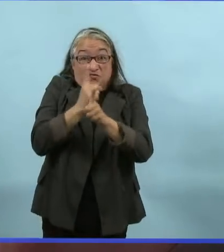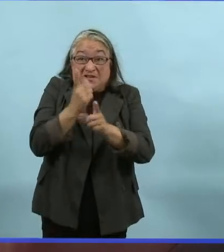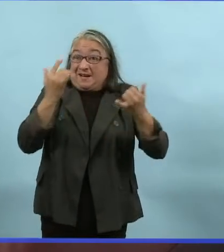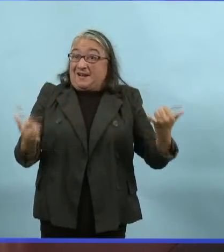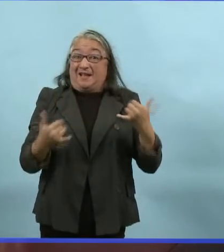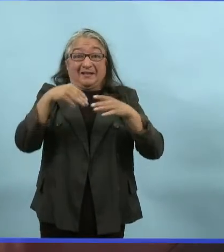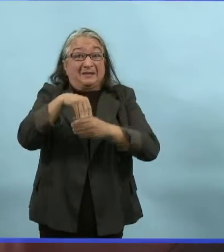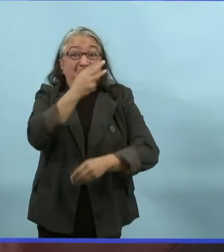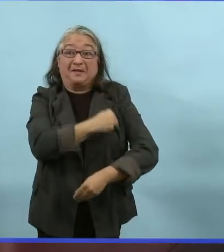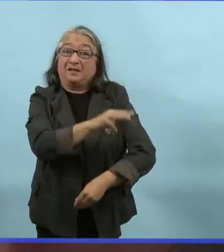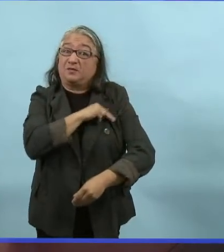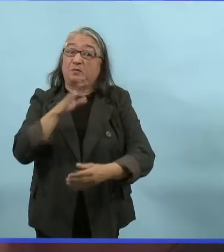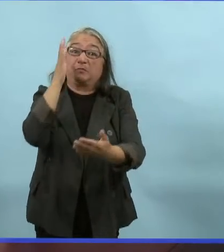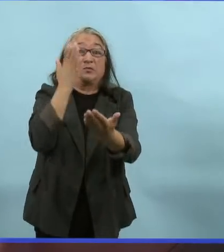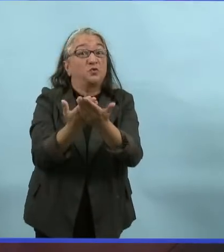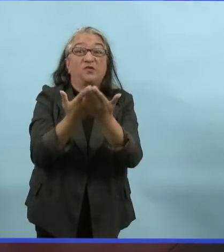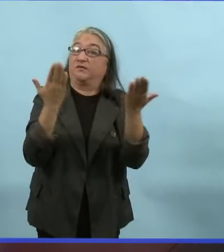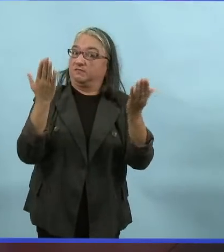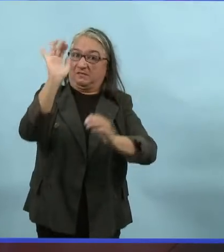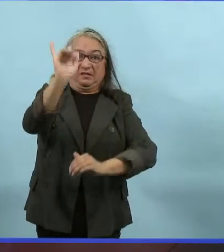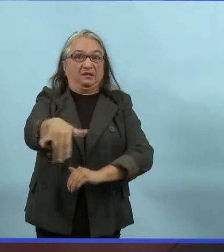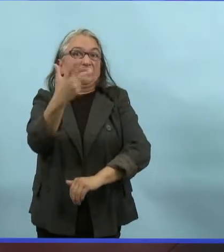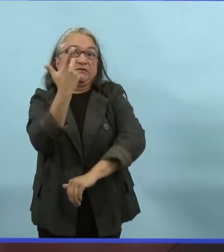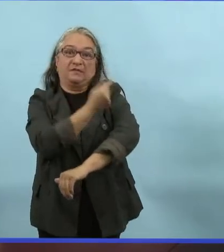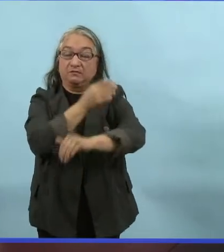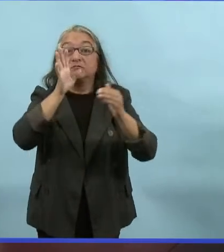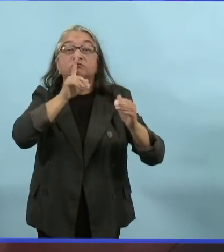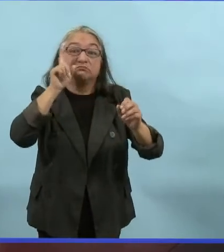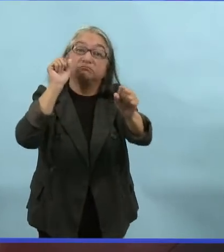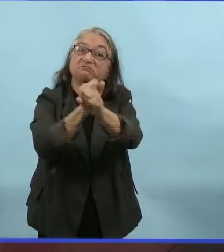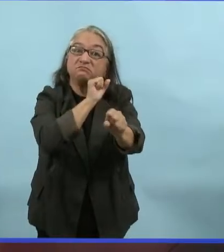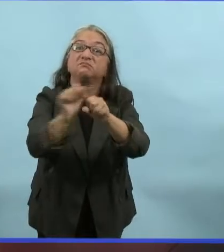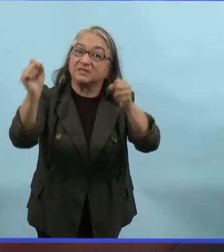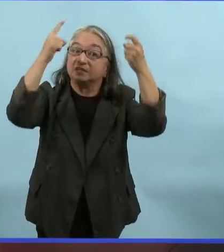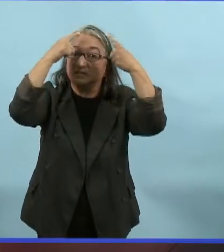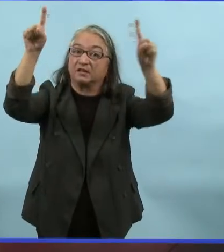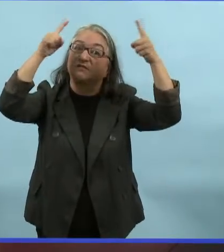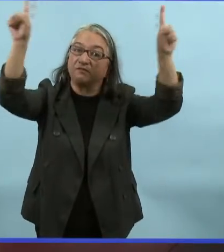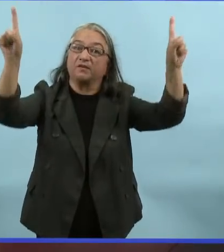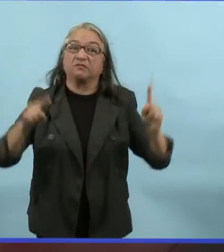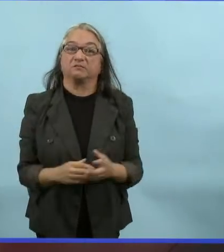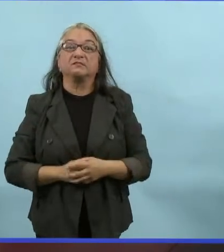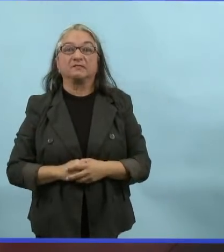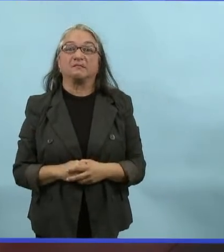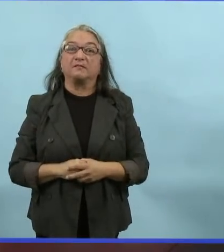so i do strongly recommend all Manitobans be vaccinated those who are eligible and be